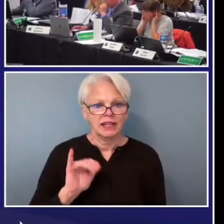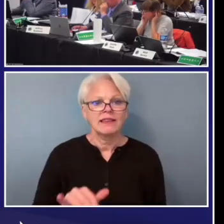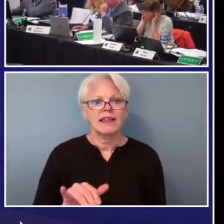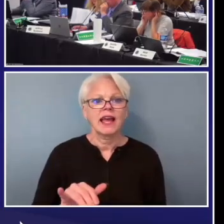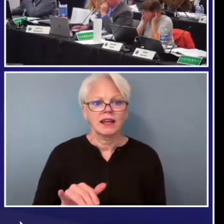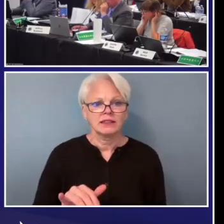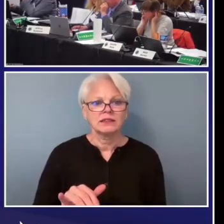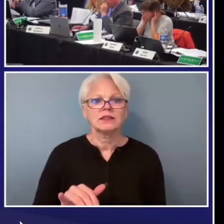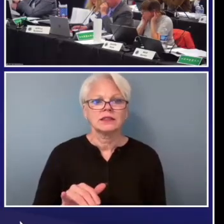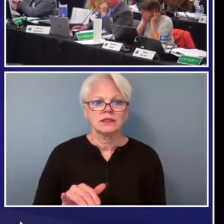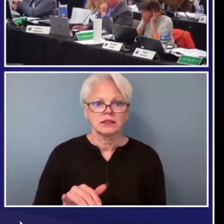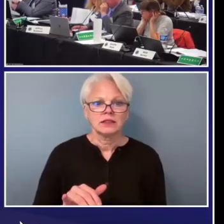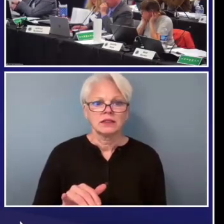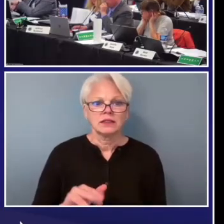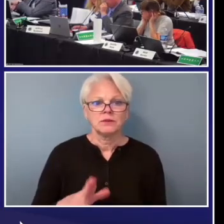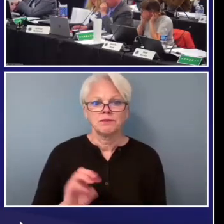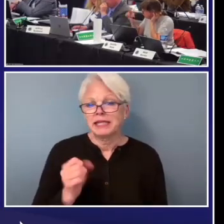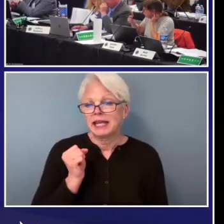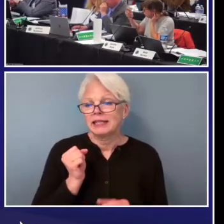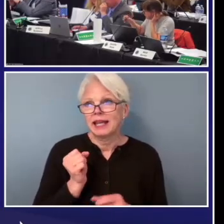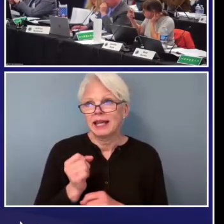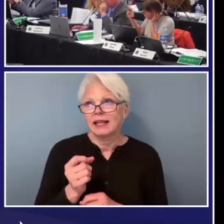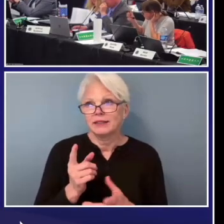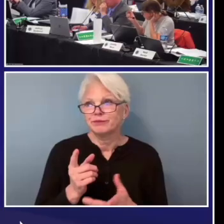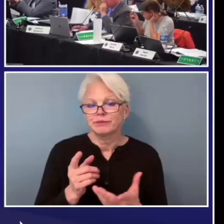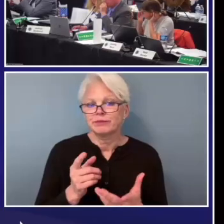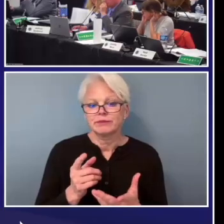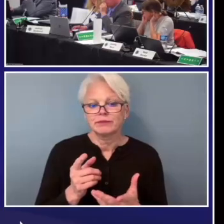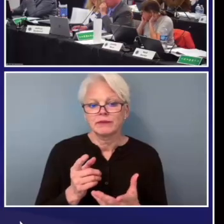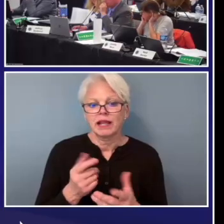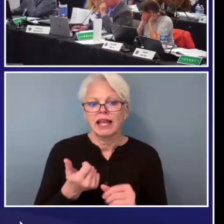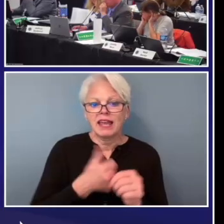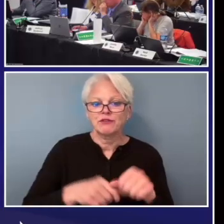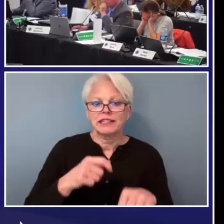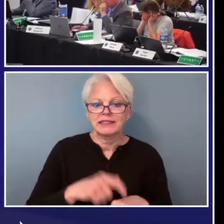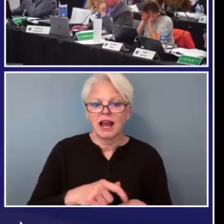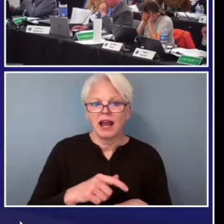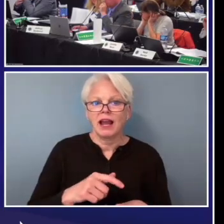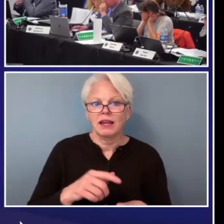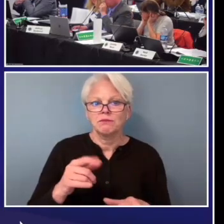be an annual or an every time they're up. Yeah. So, so, uh, go ahead.